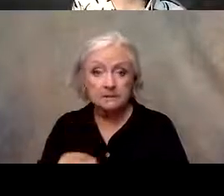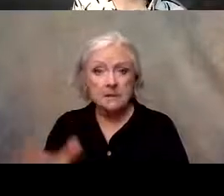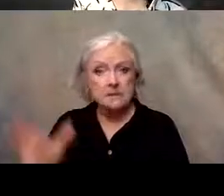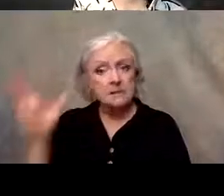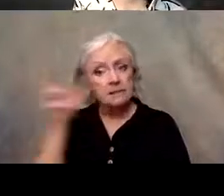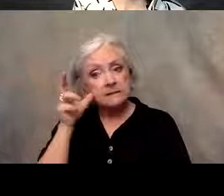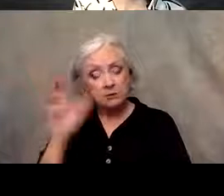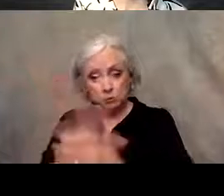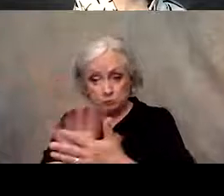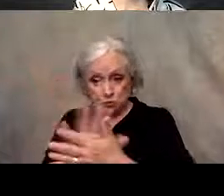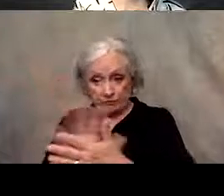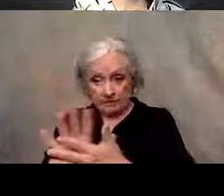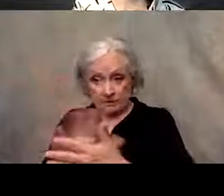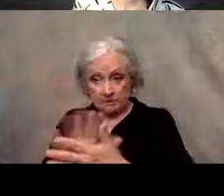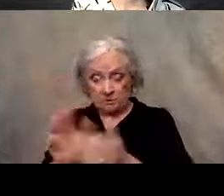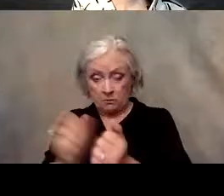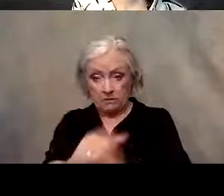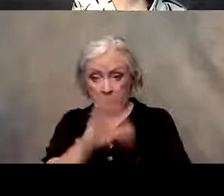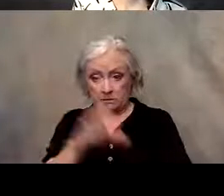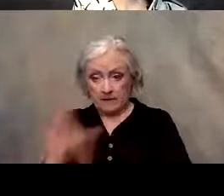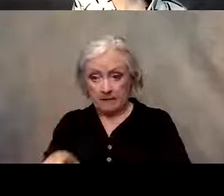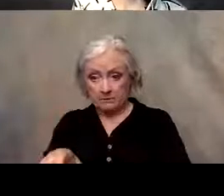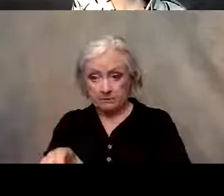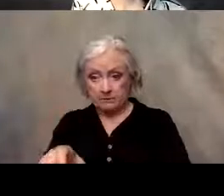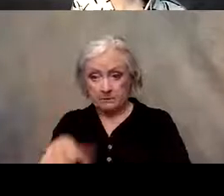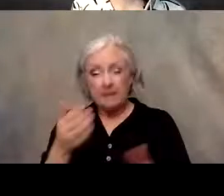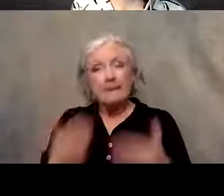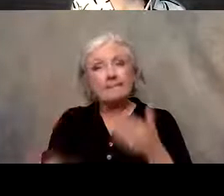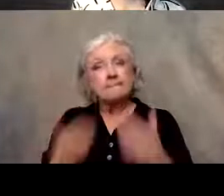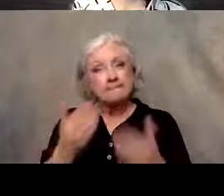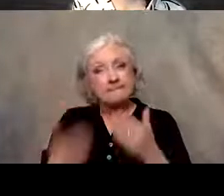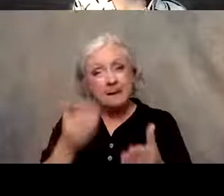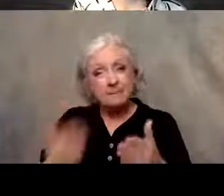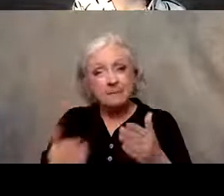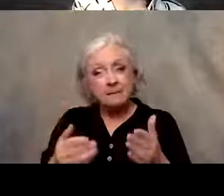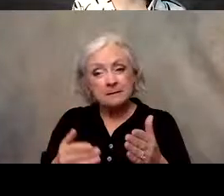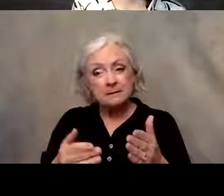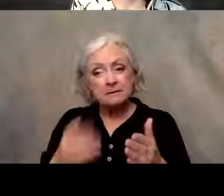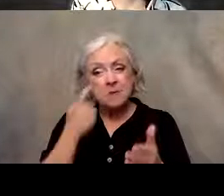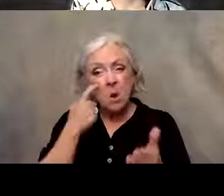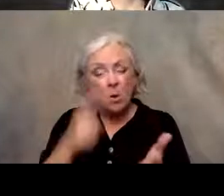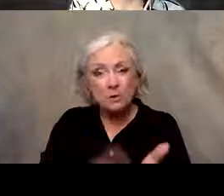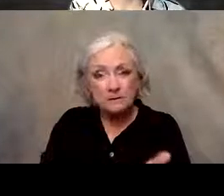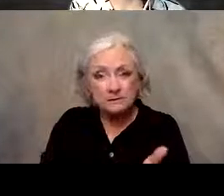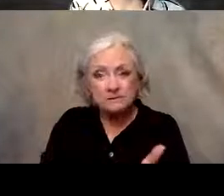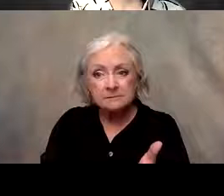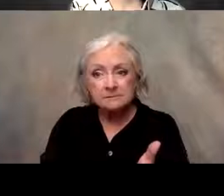or video with captions on, you've maybe sometimes experienced a scene where the audio doesn't